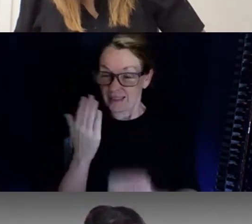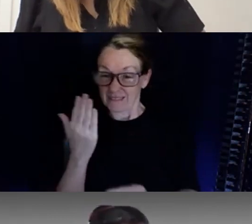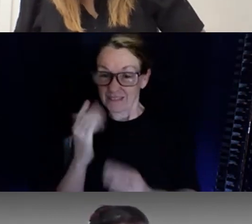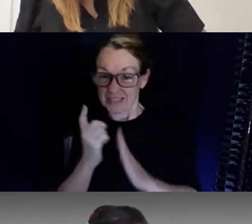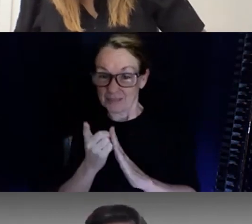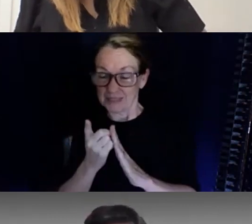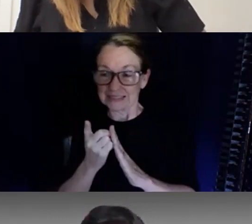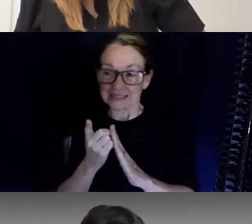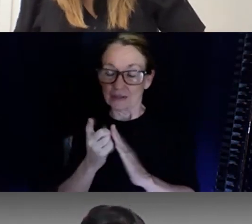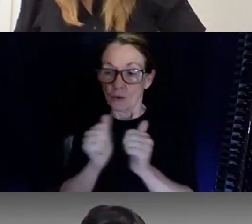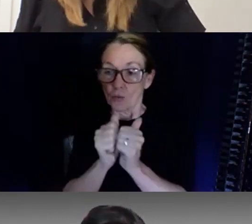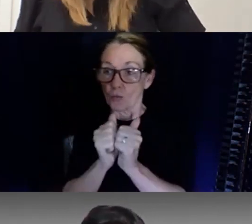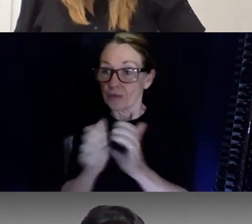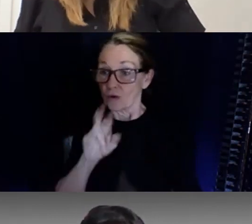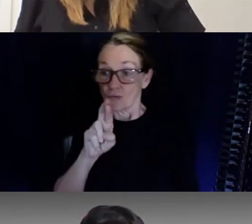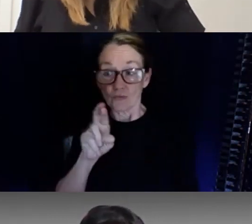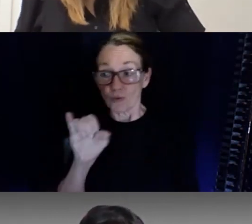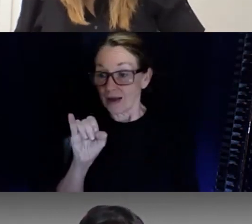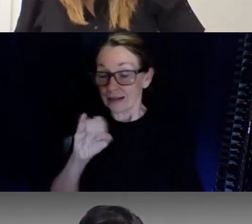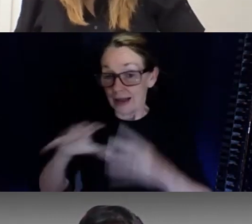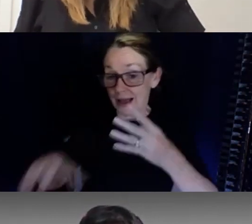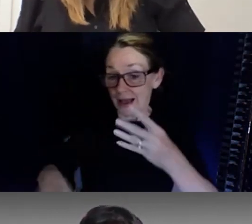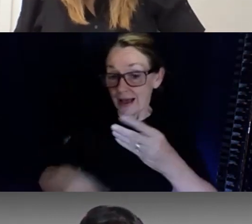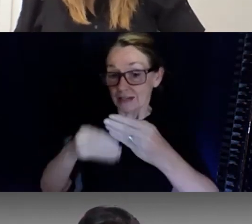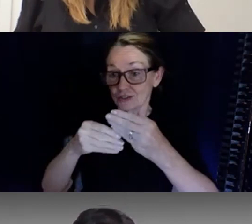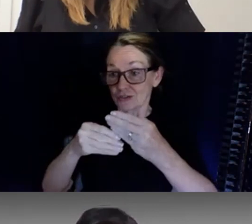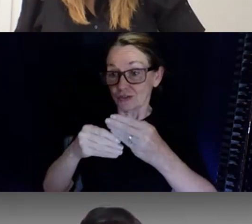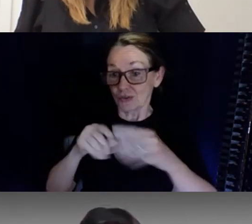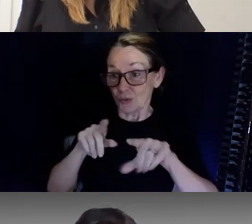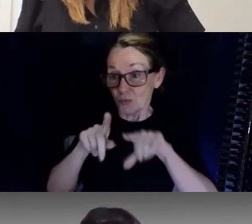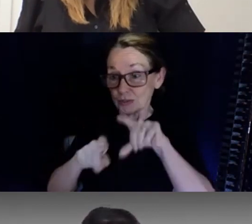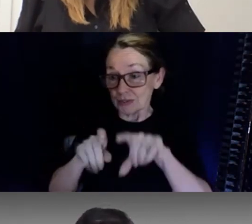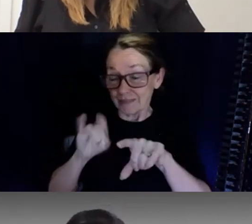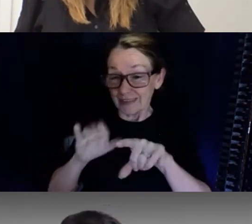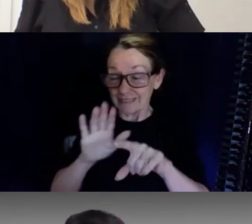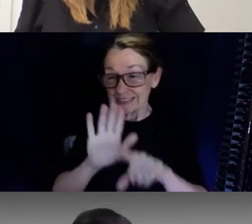SO ACCORDING TO SURVEY MONKEY, IT GIVES AN ESTIMATE THAT IT'S AN EIGHT-MINUTE SURVEY.